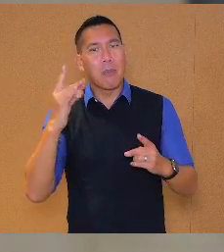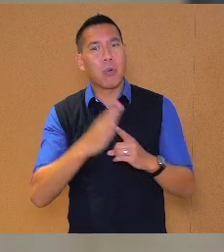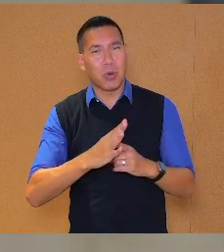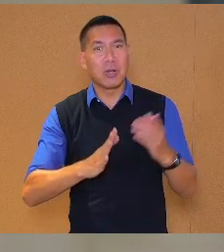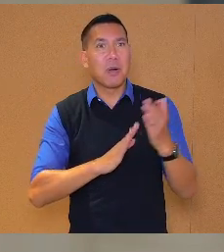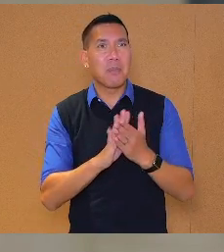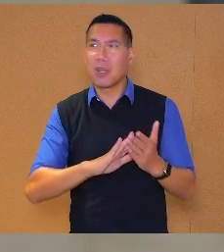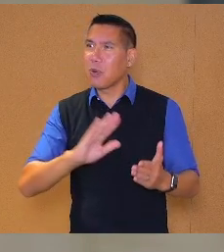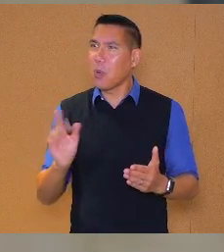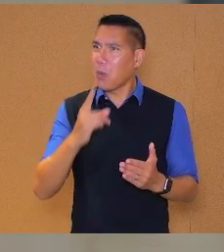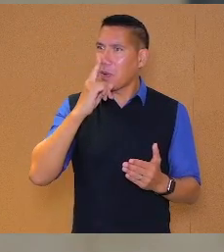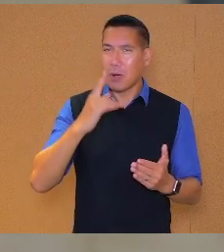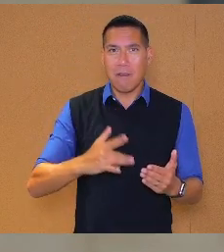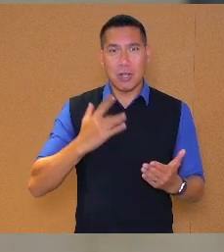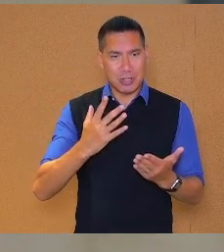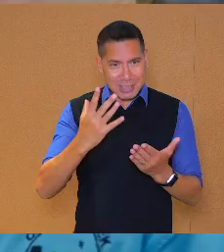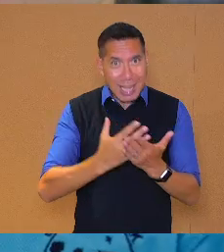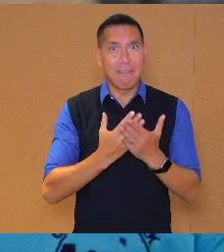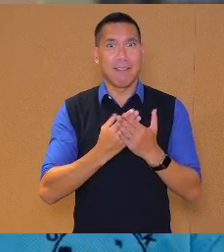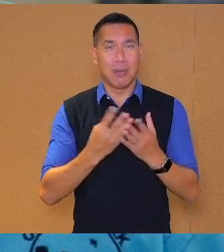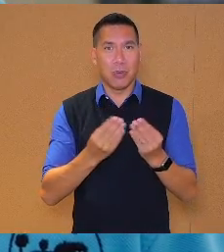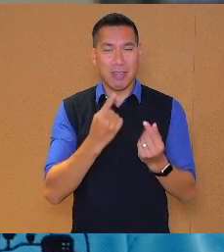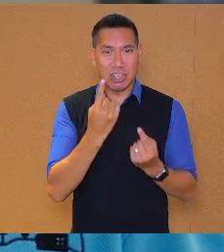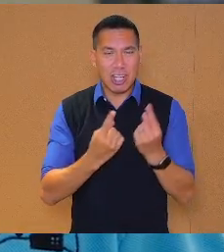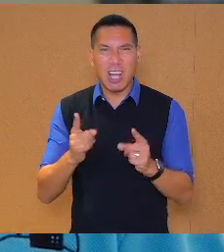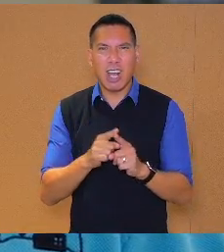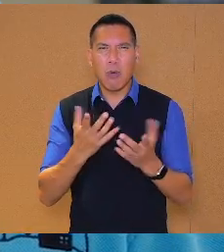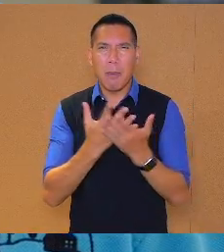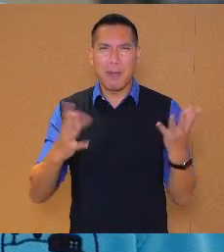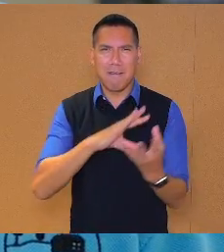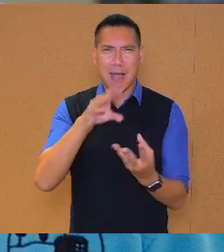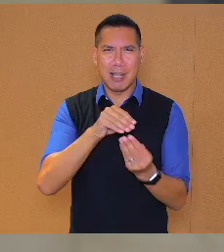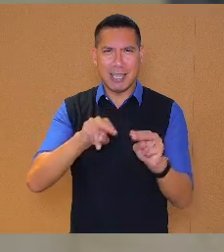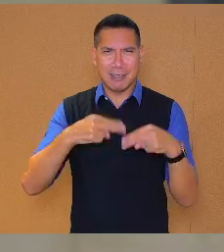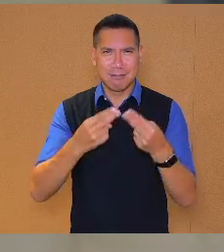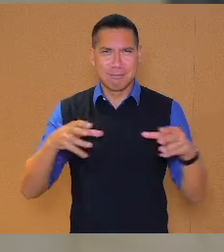Like, we are all a big family. >> It just makes me feel happy,